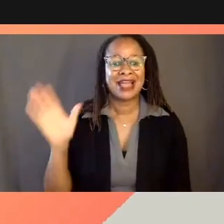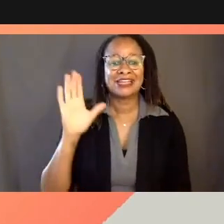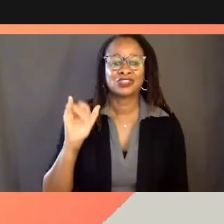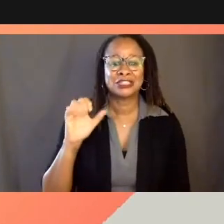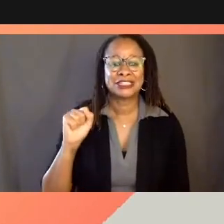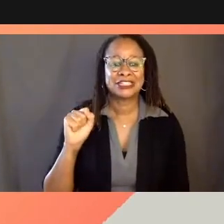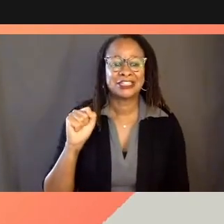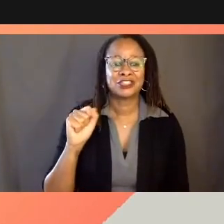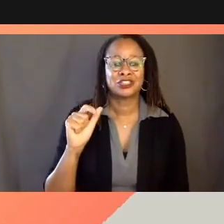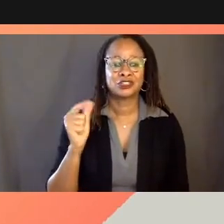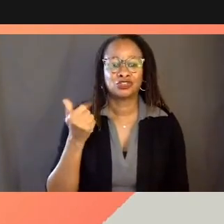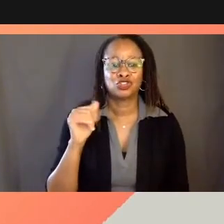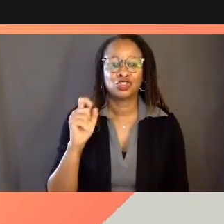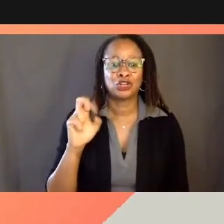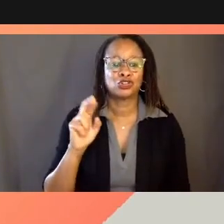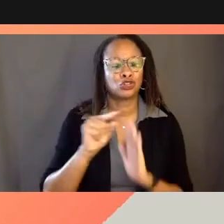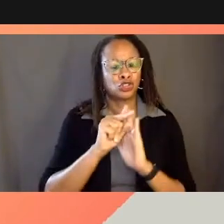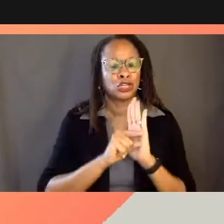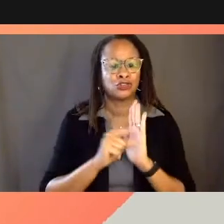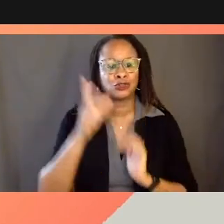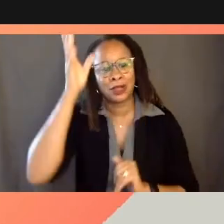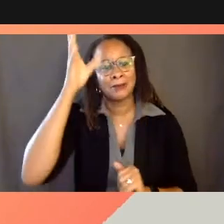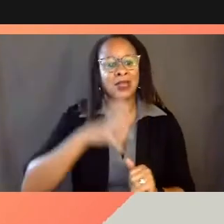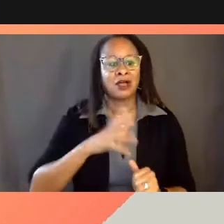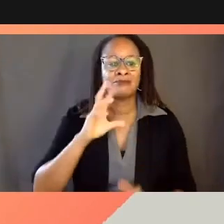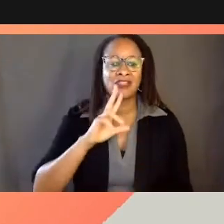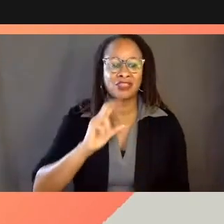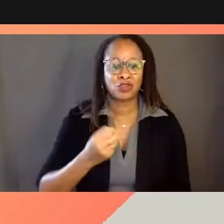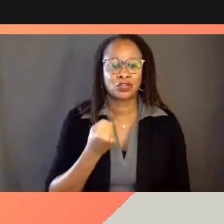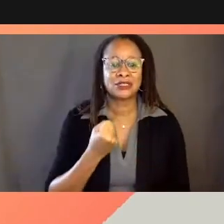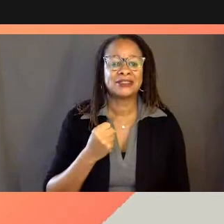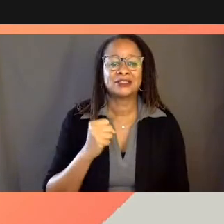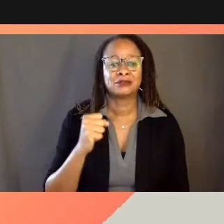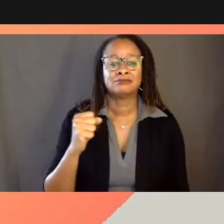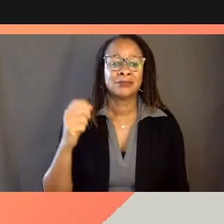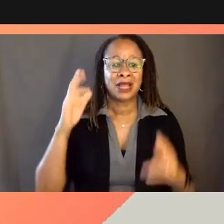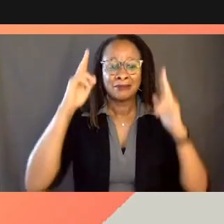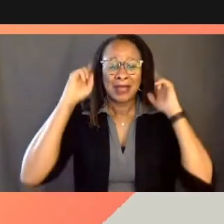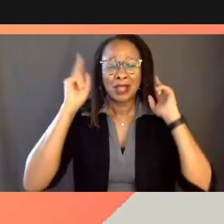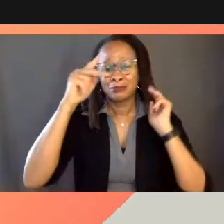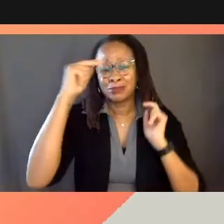in my thirties with with short black hair, a black beard, a navy blue sweater